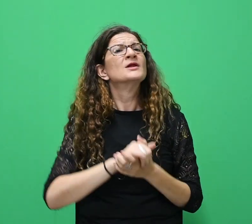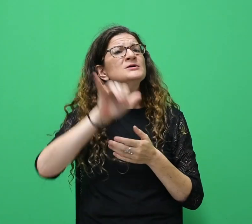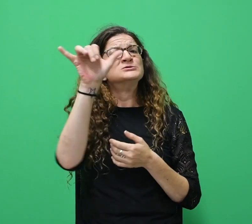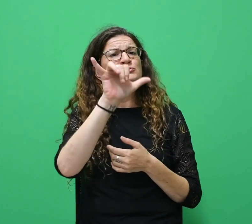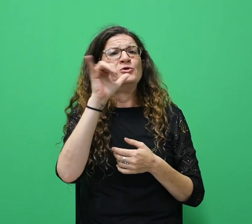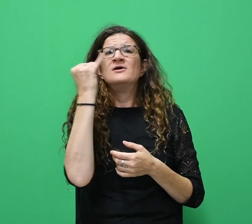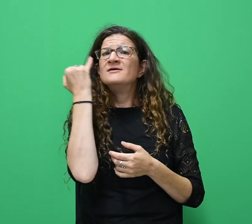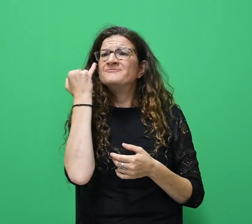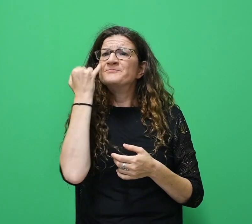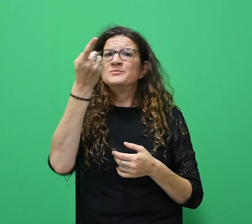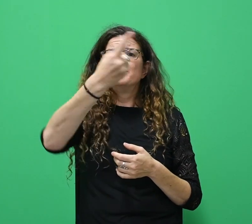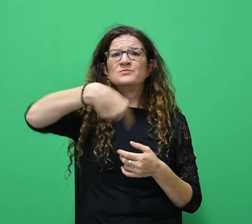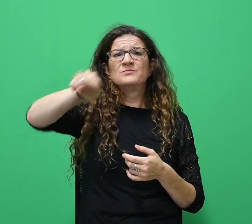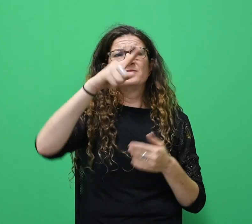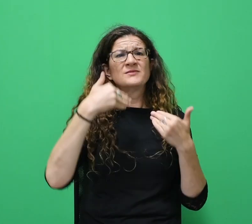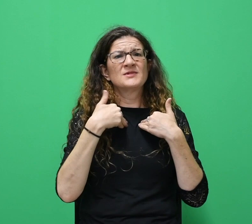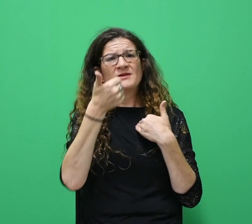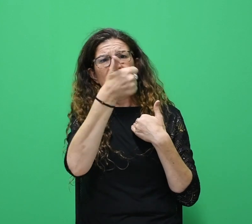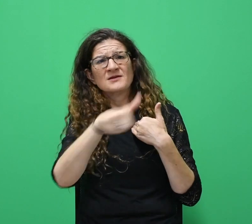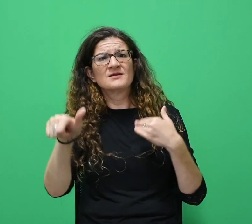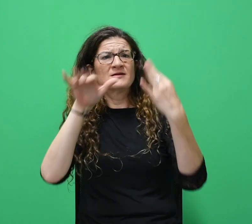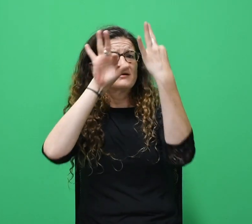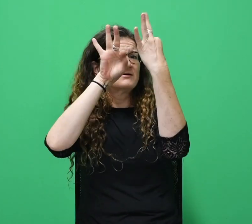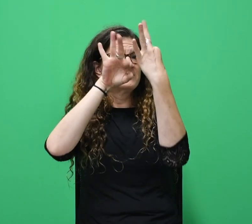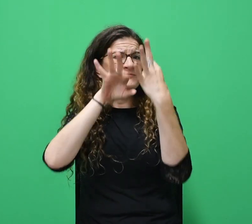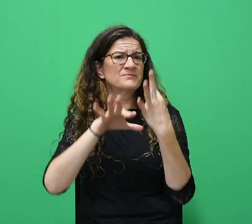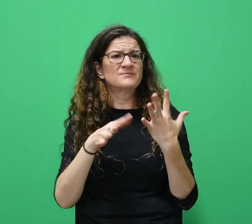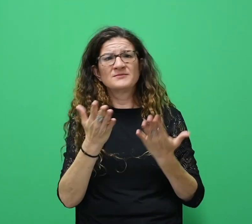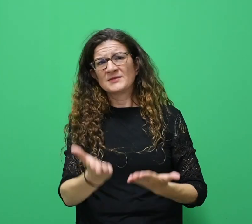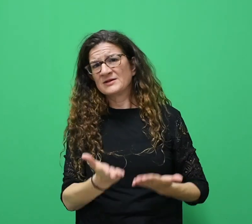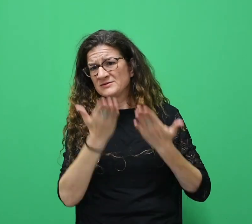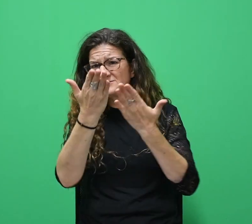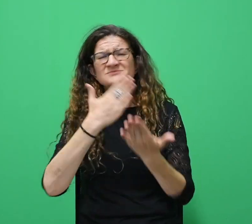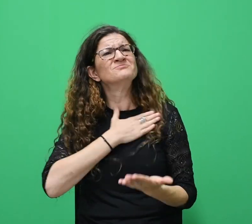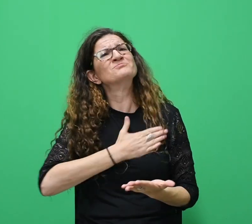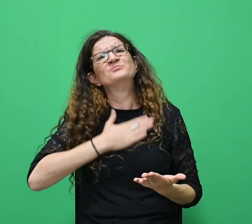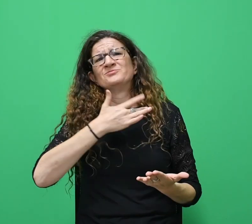If you all have any feedback or suggestions,